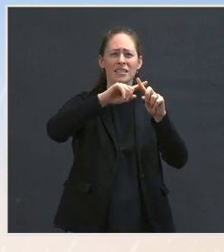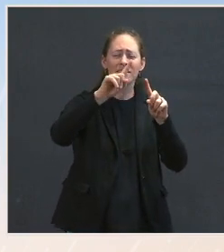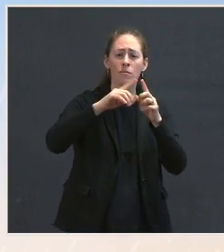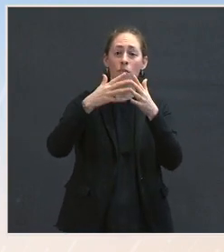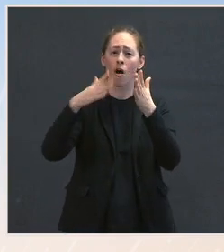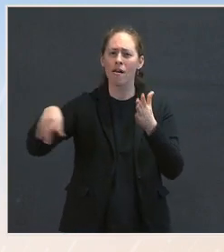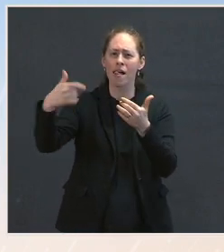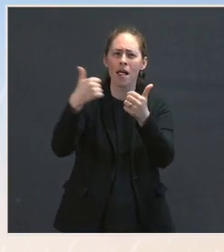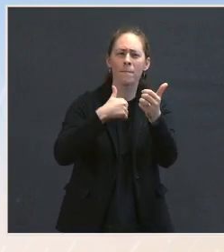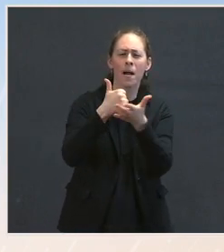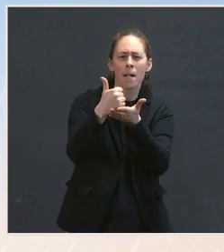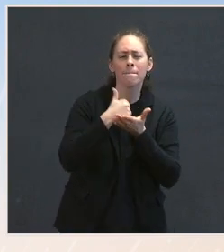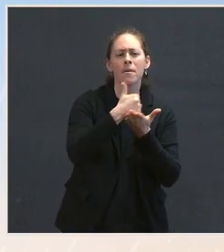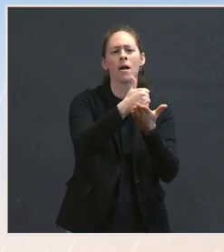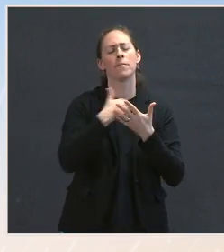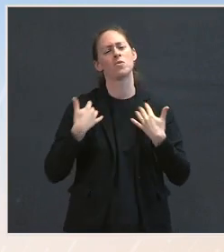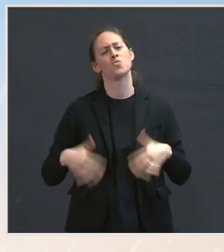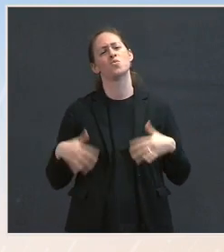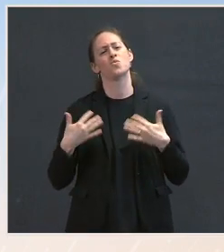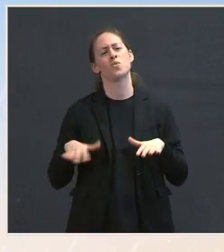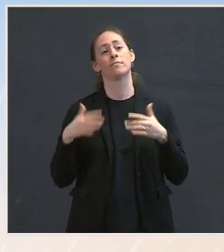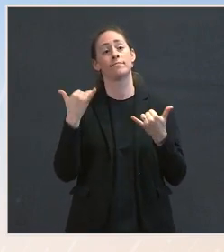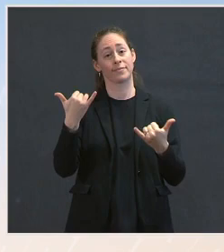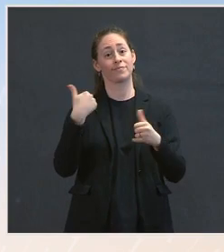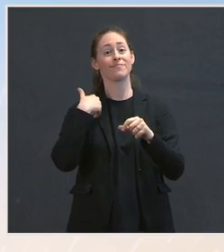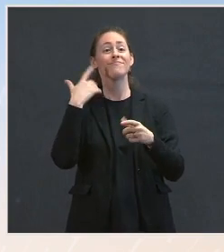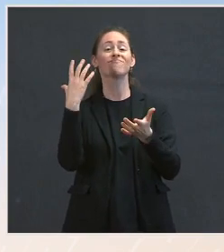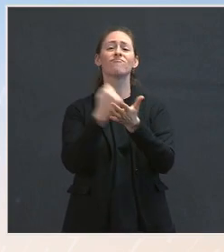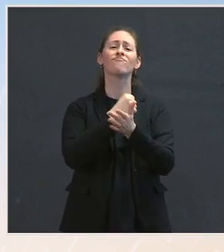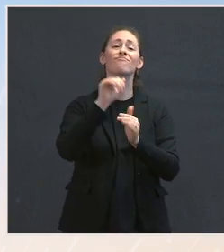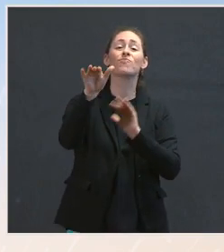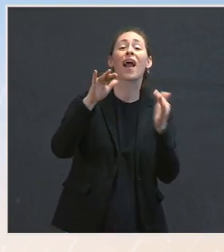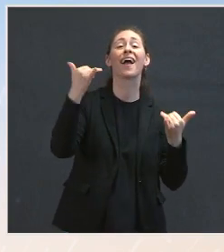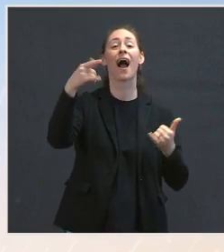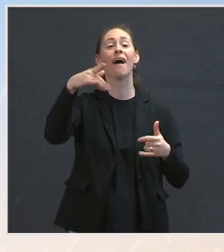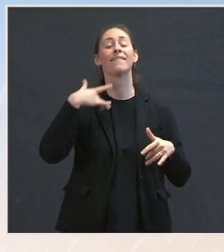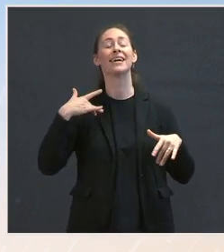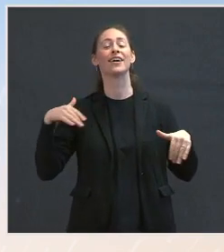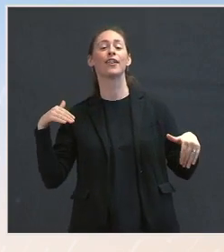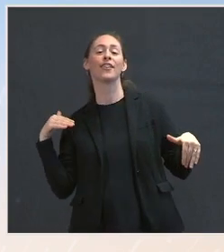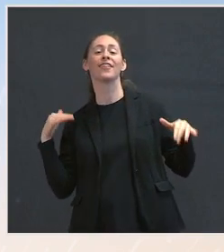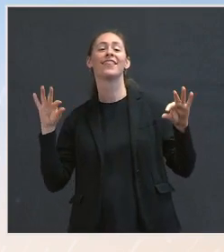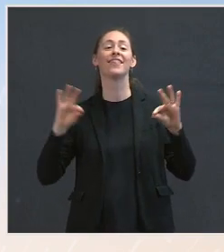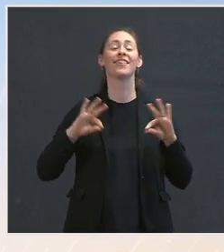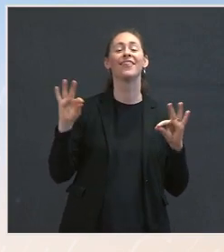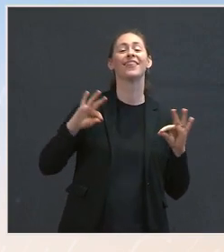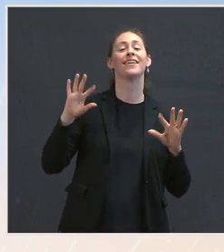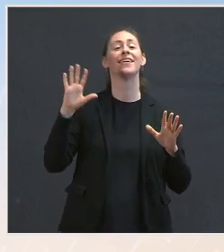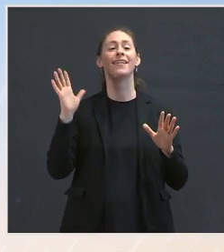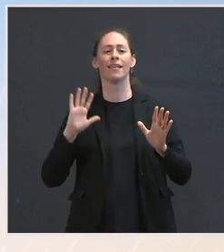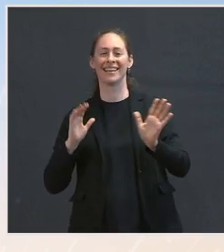that now is not the time to let our guards down, especially in the face of new variants. He will continue --